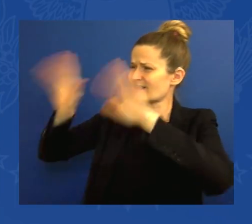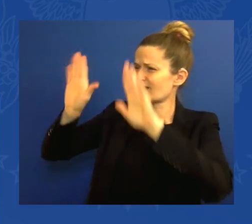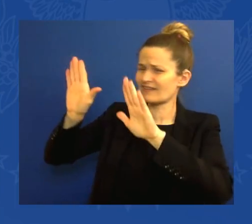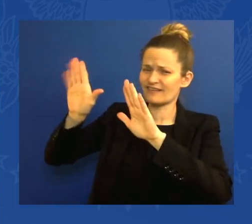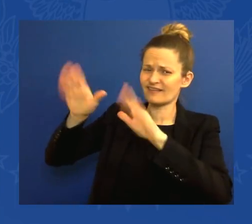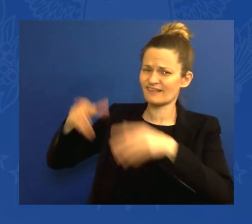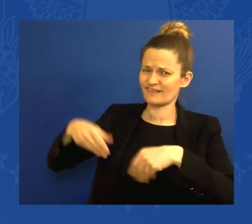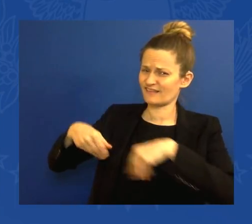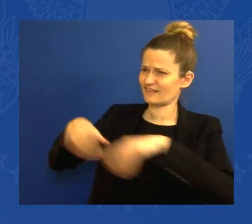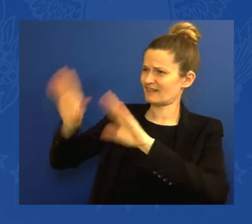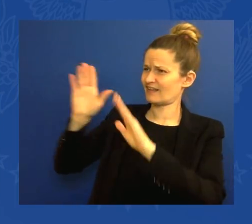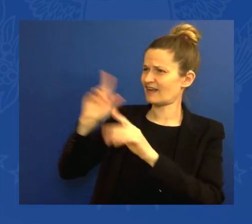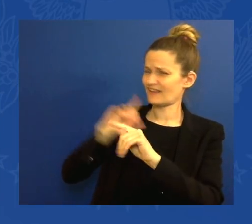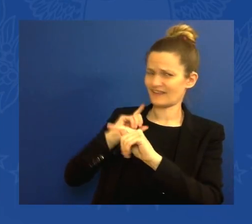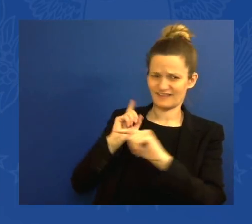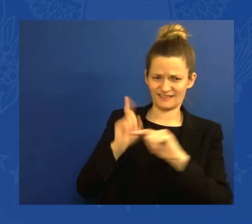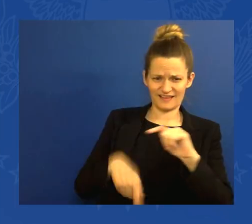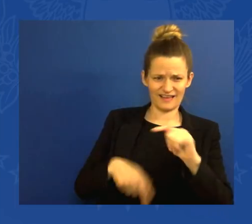The legislation the President will sign today